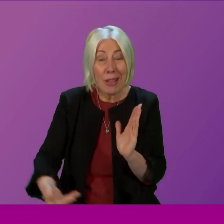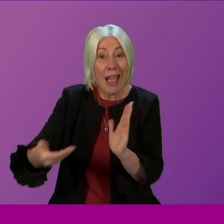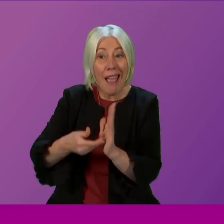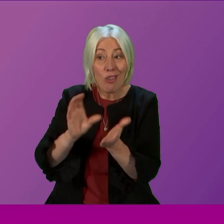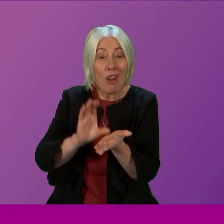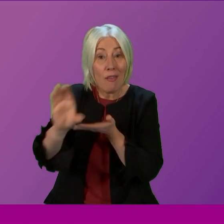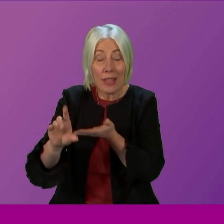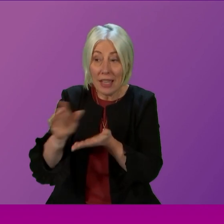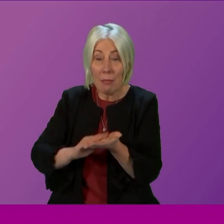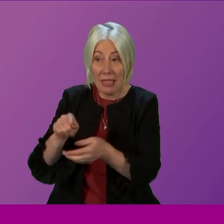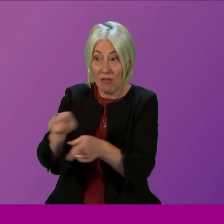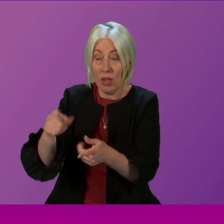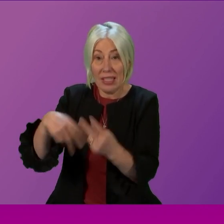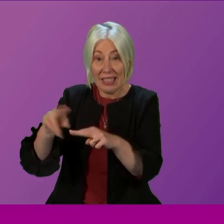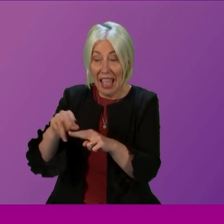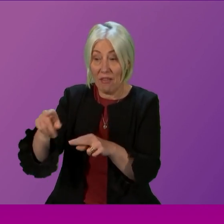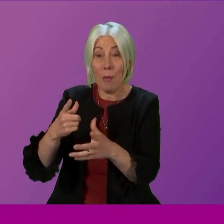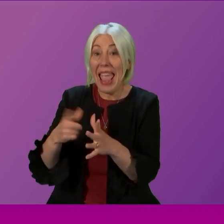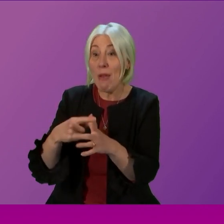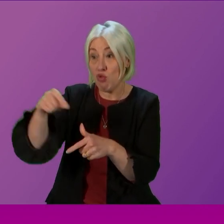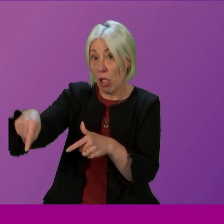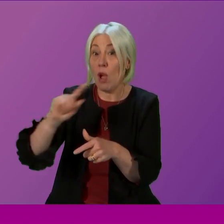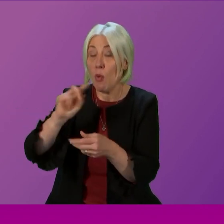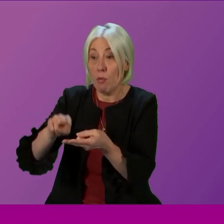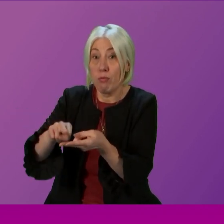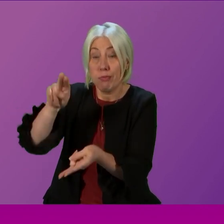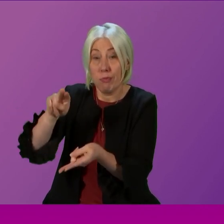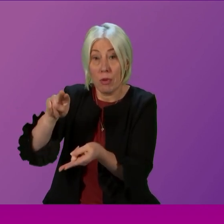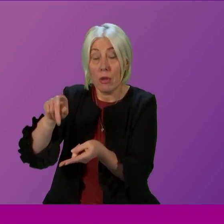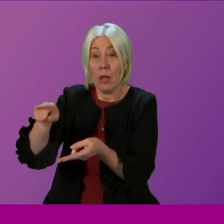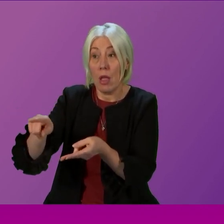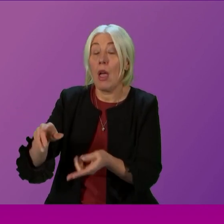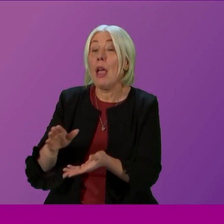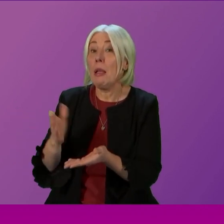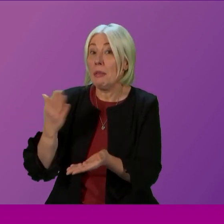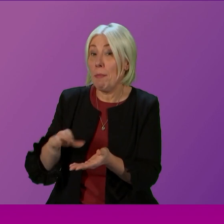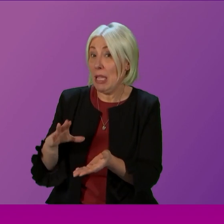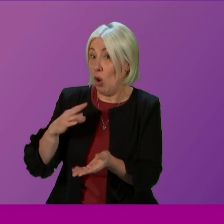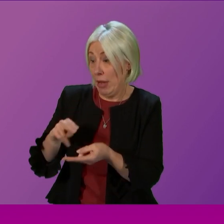uplift pay from April this year, having already increased it. We